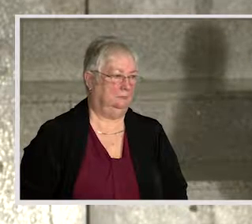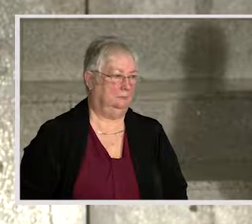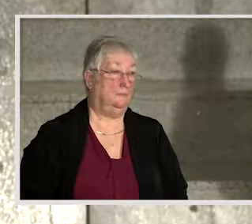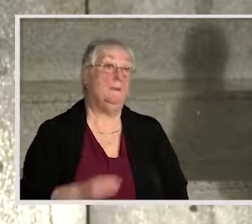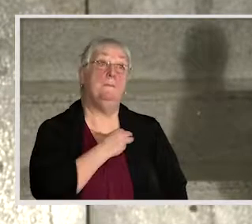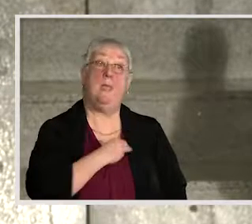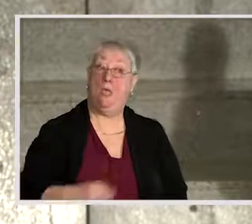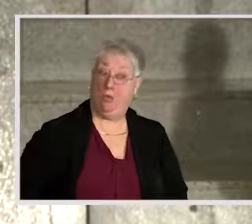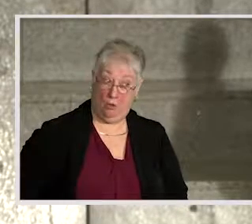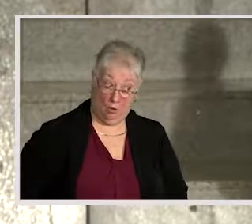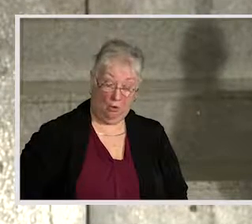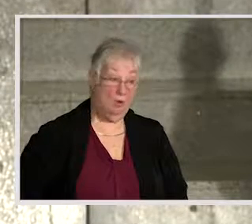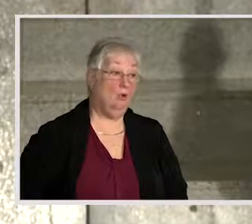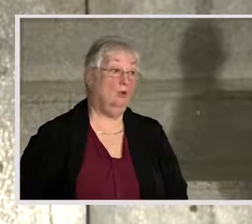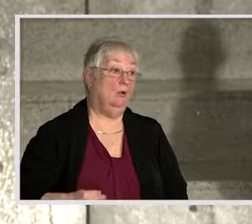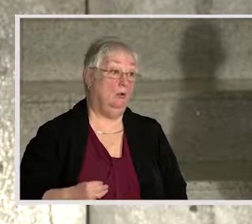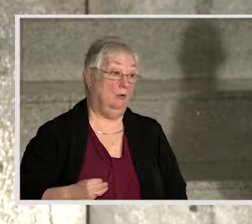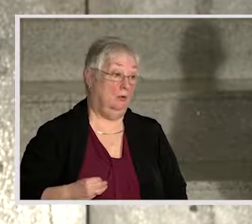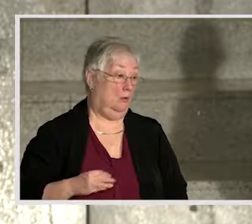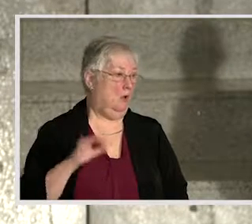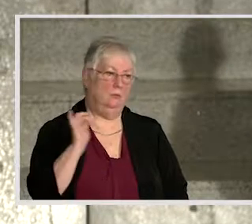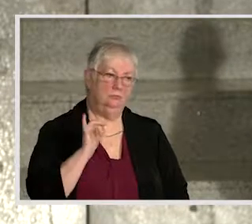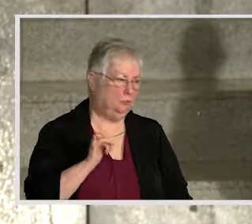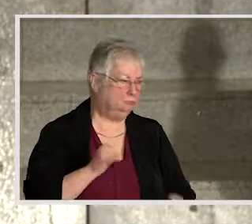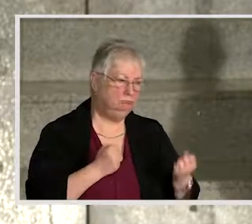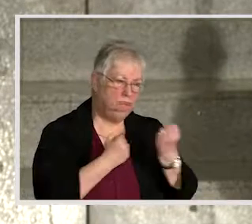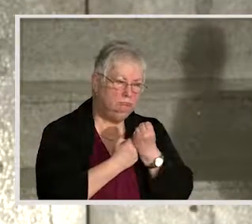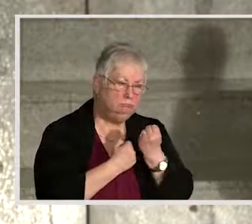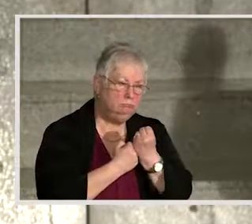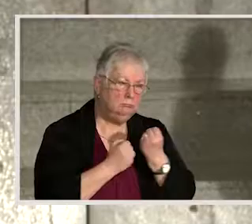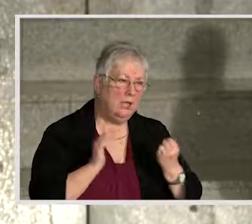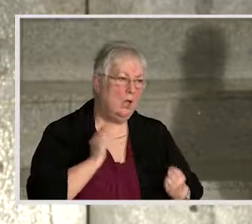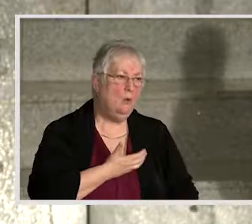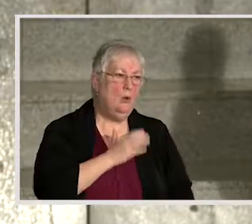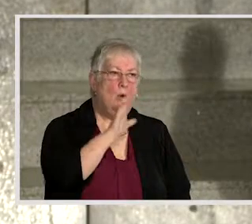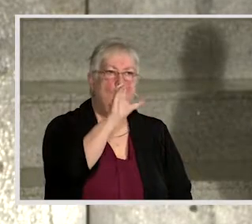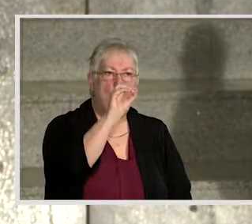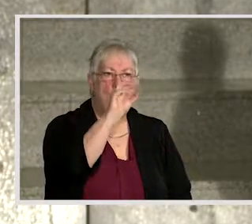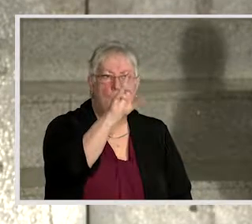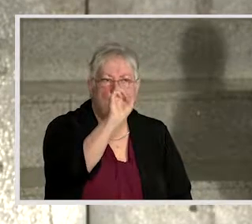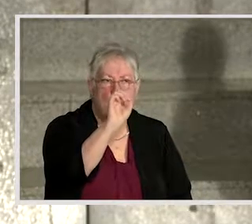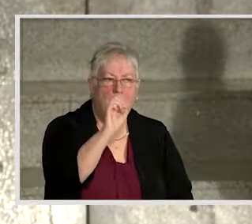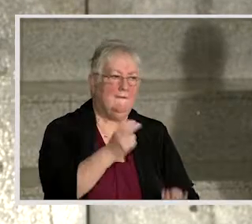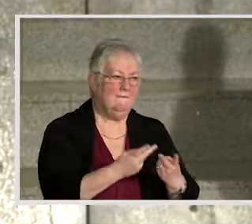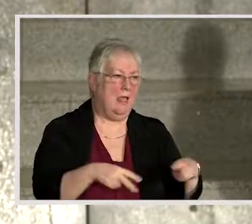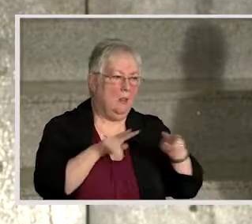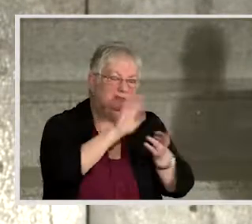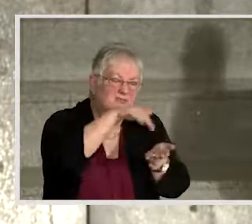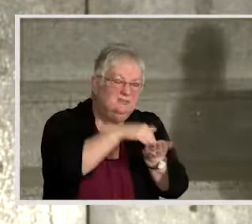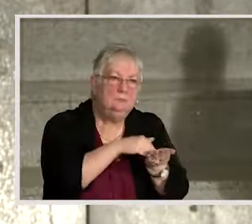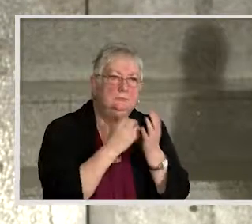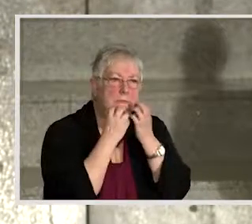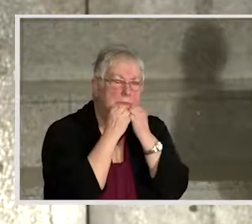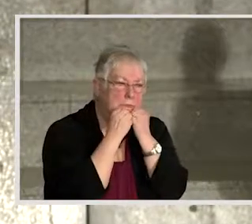DISTRICT'S CORE VALUES CAN BE SEEN IN THE INVESTMENTS SHE HAS MADE TO PROTECT THE INTERESTS OF THOSE AMONG US WHO LIVE ON THE